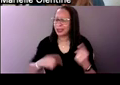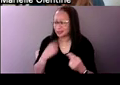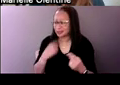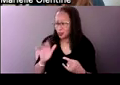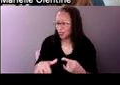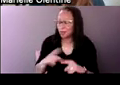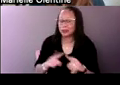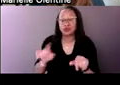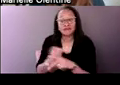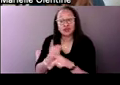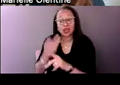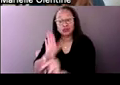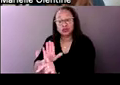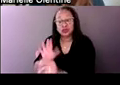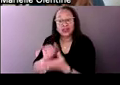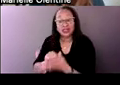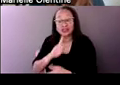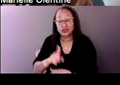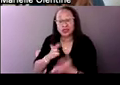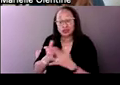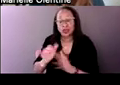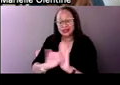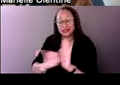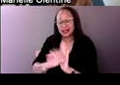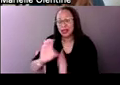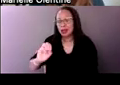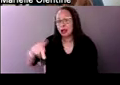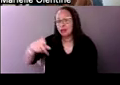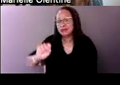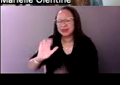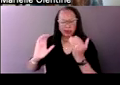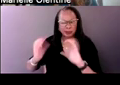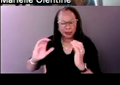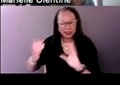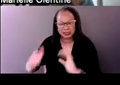special competition. Are they real or legitimate? That's how you find out, because someone like me or